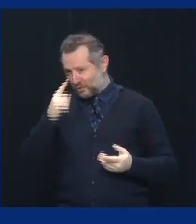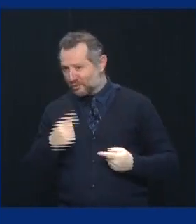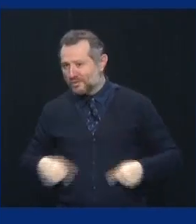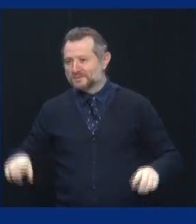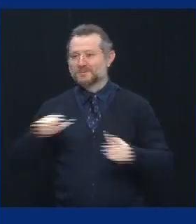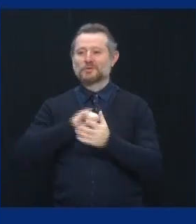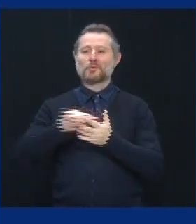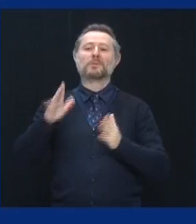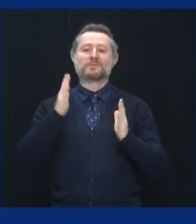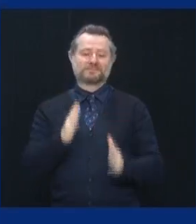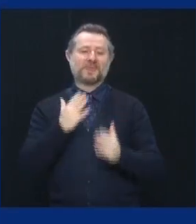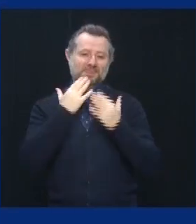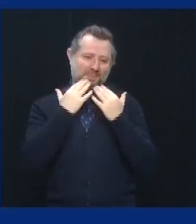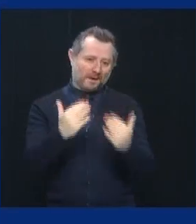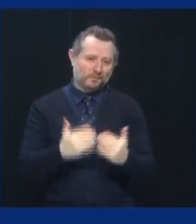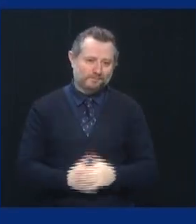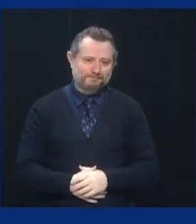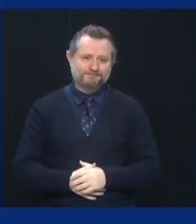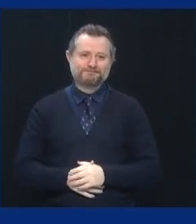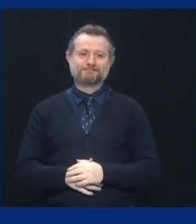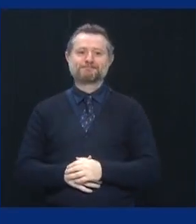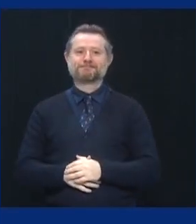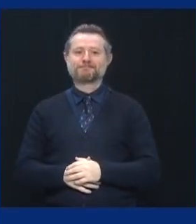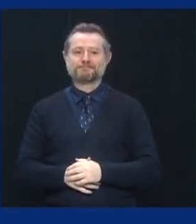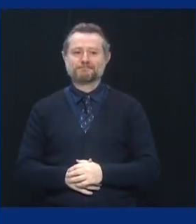AND WE LOOK FORWARD TO CONTINUING TO WORK WITH YOU ON BEHALF OF THE CITIZENS OF NEW YORK.